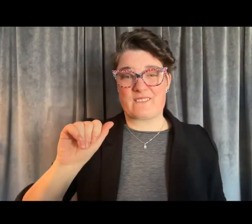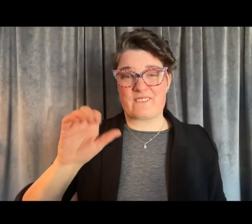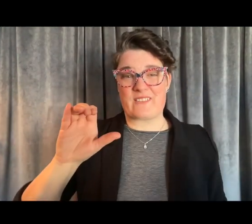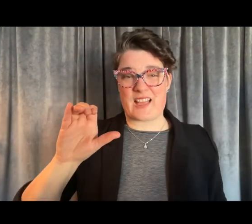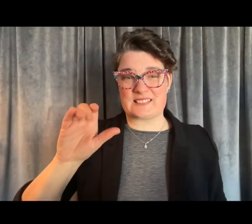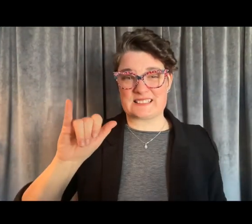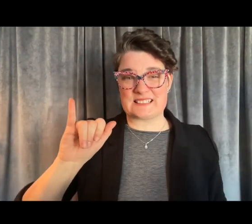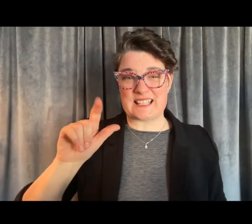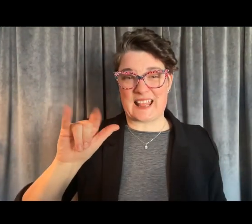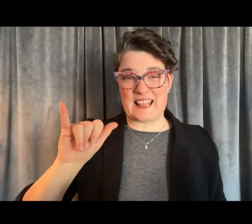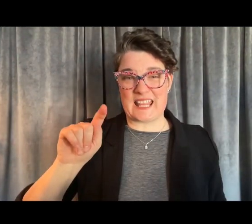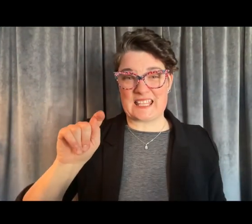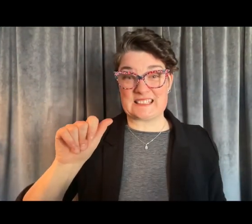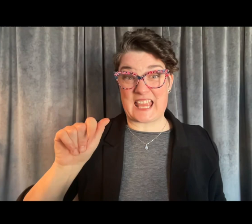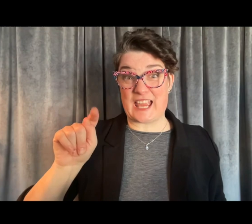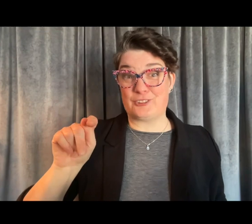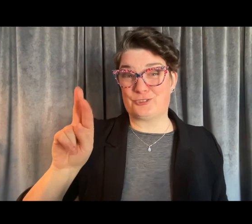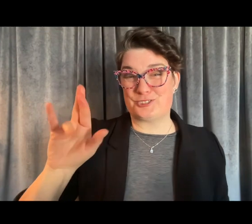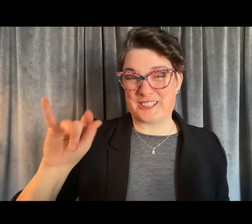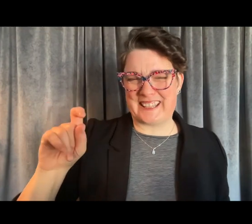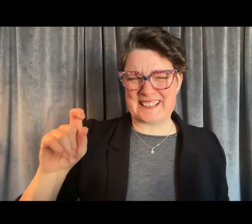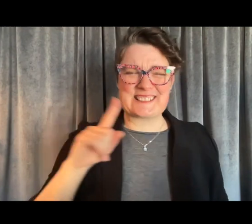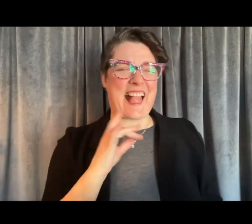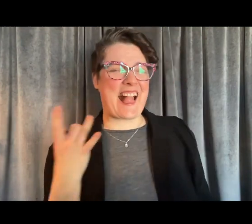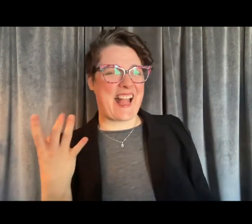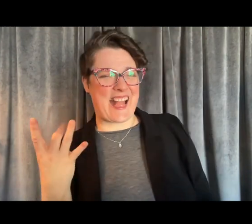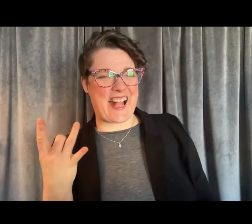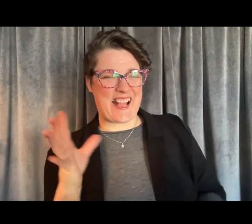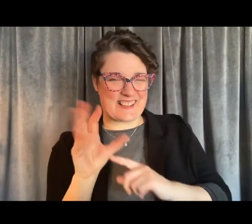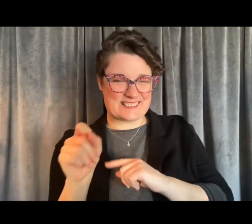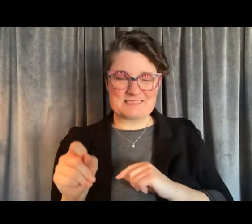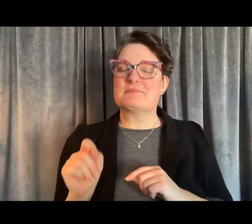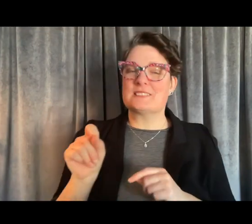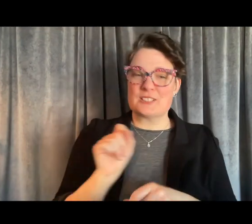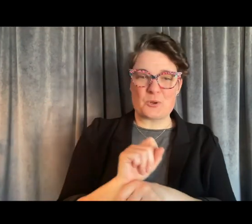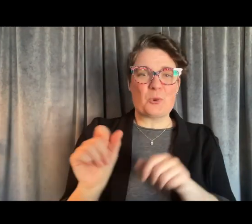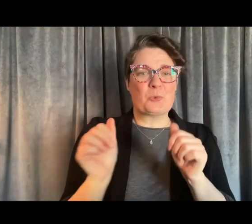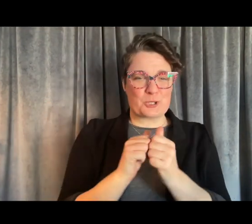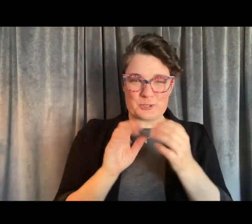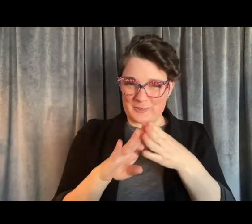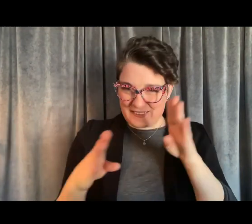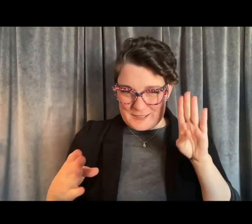Rebekah: Yes . That's awesome. Socket: And so working with the community and facilitating meetings you know,